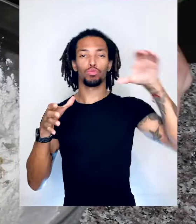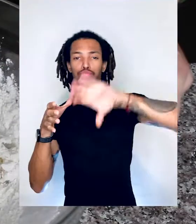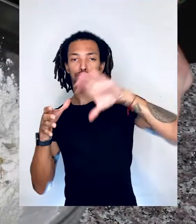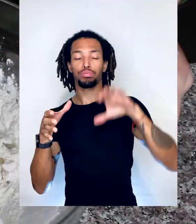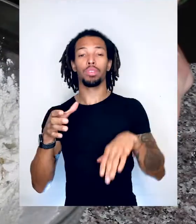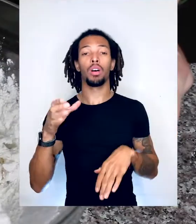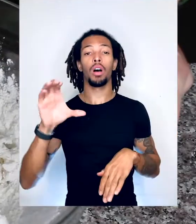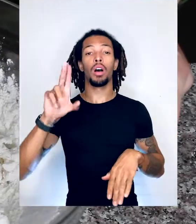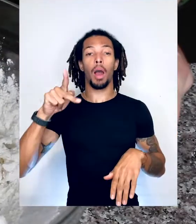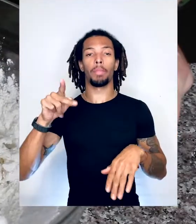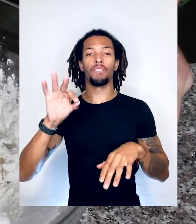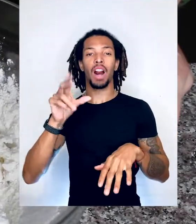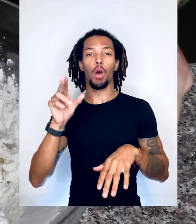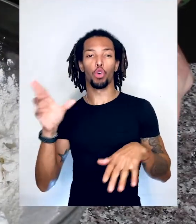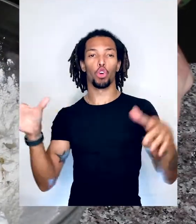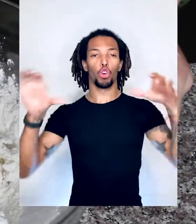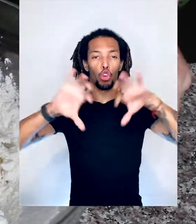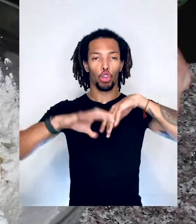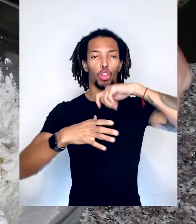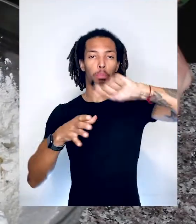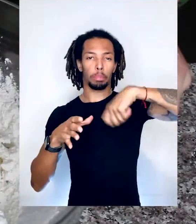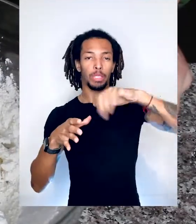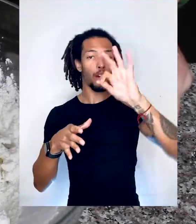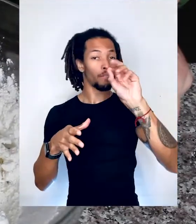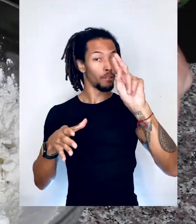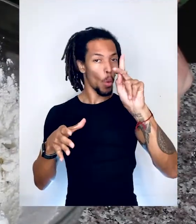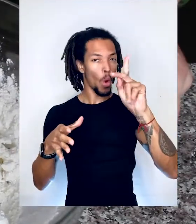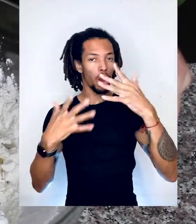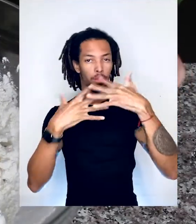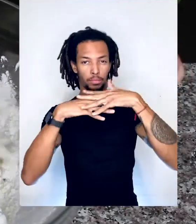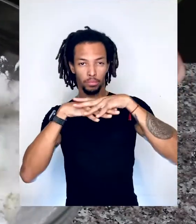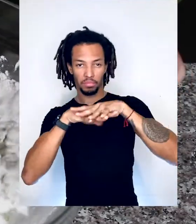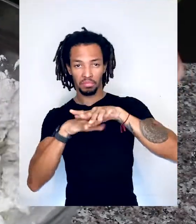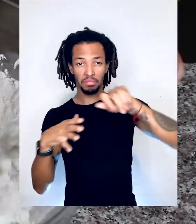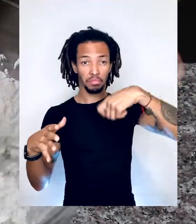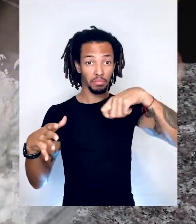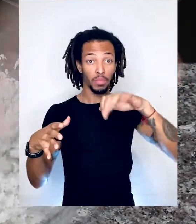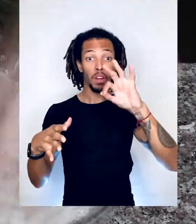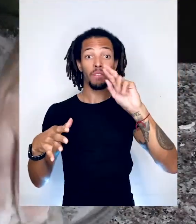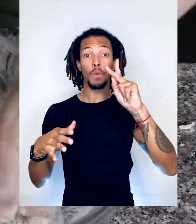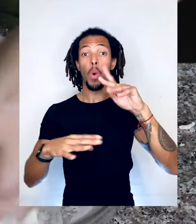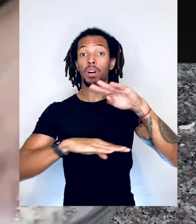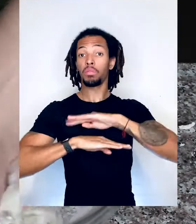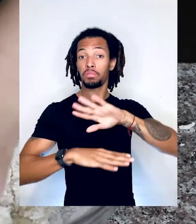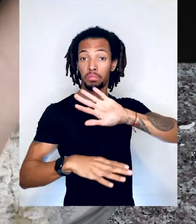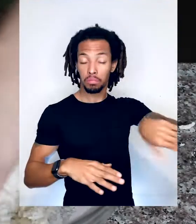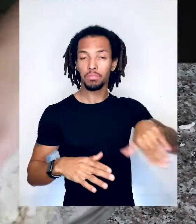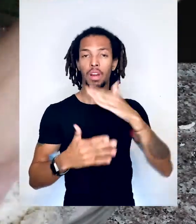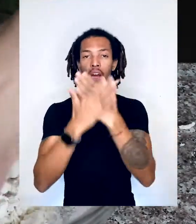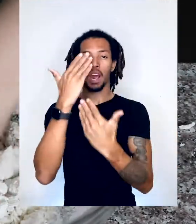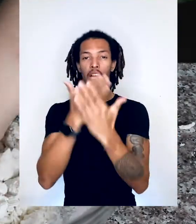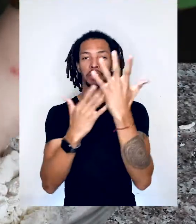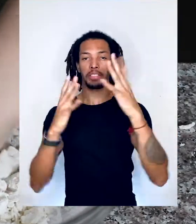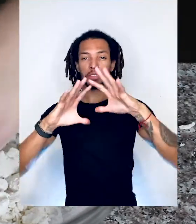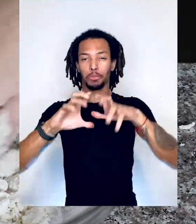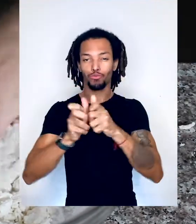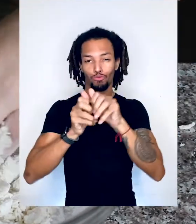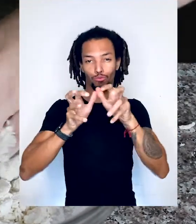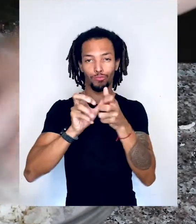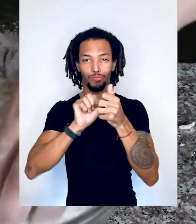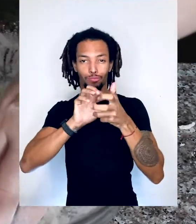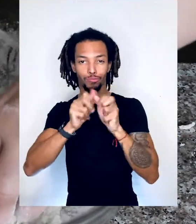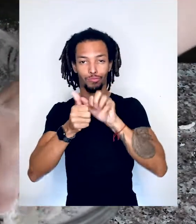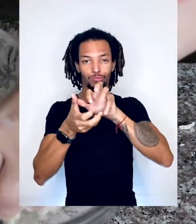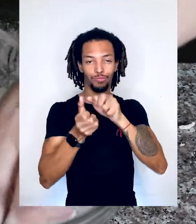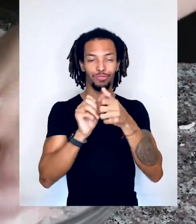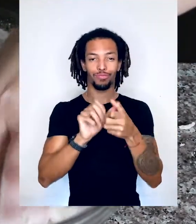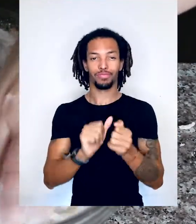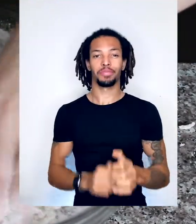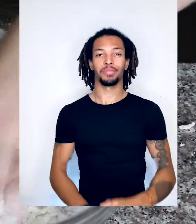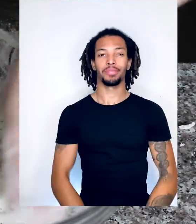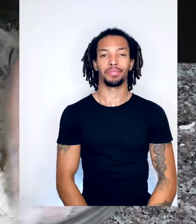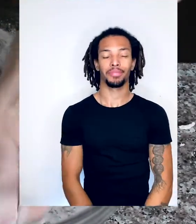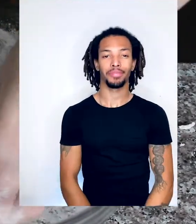and mix with a fork to incorporate. Then once the fork has done its job, you want to go in with your hands...